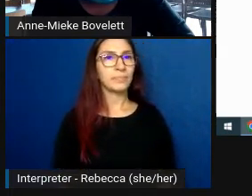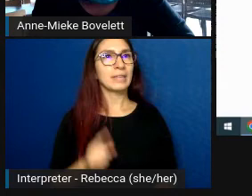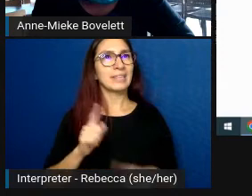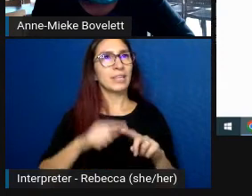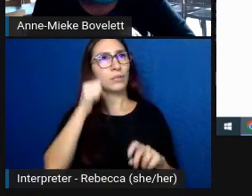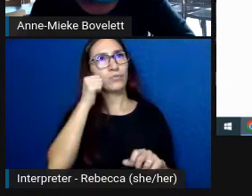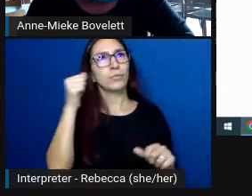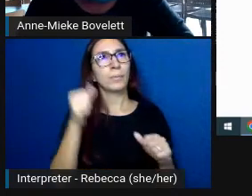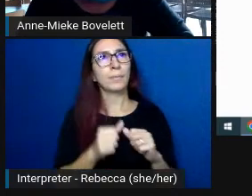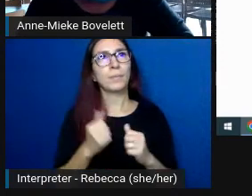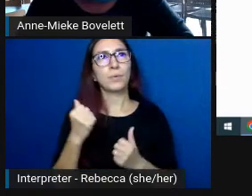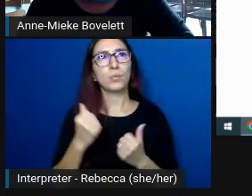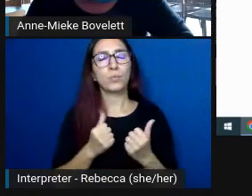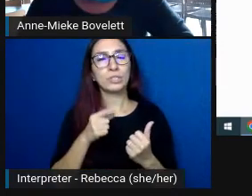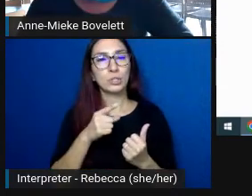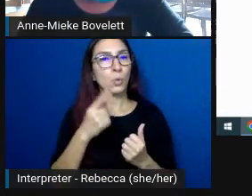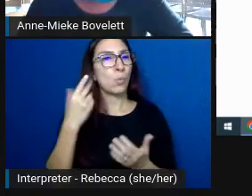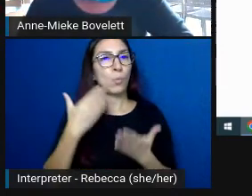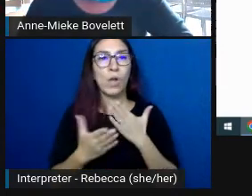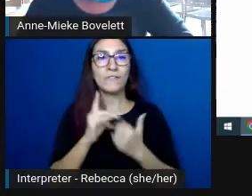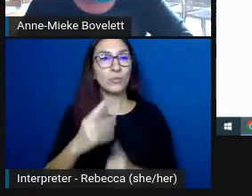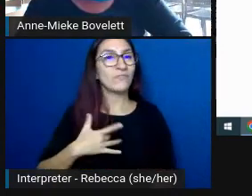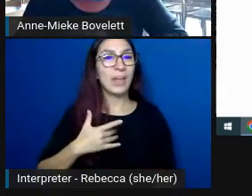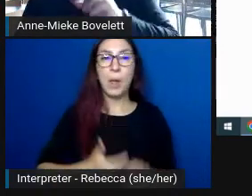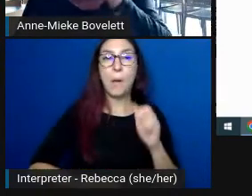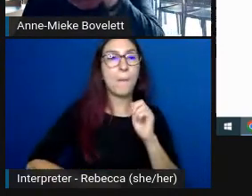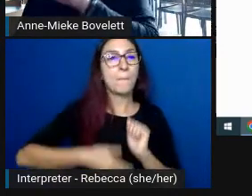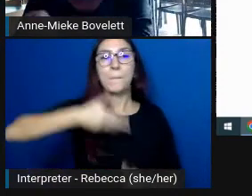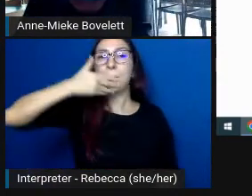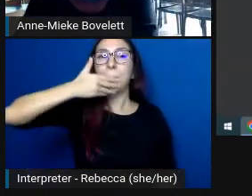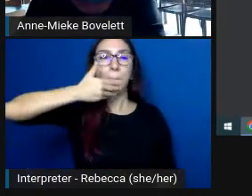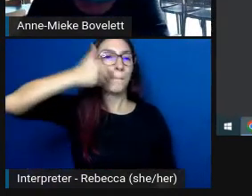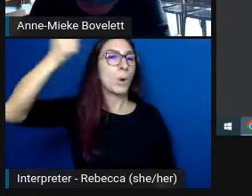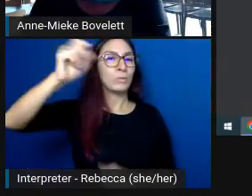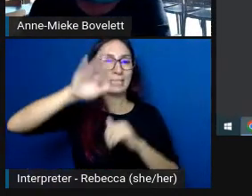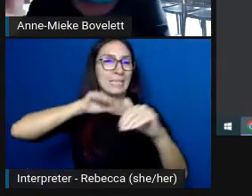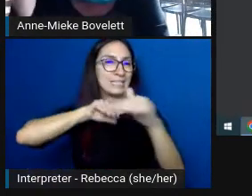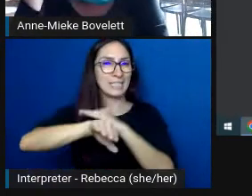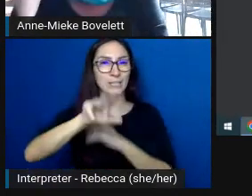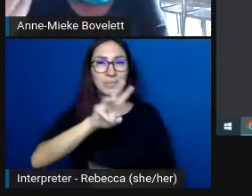The one that you feel like is the most wonderfully accessible site for you The Braille Store.